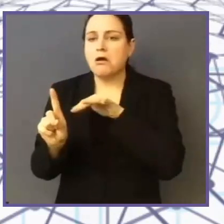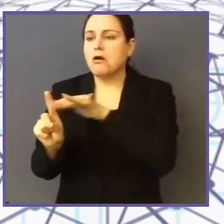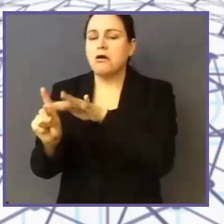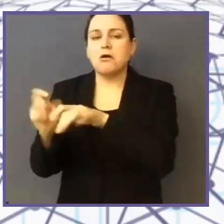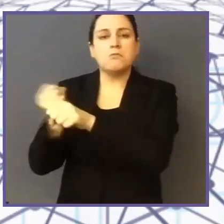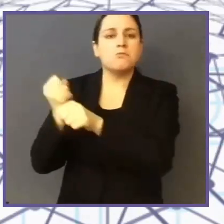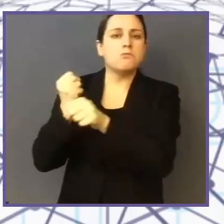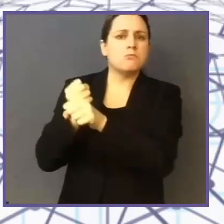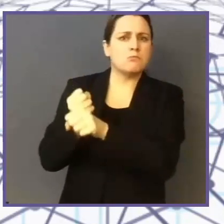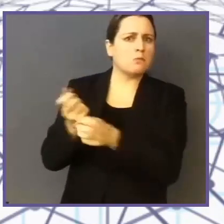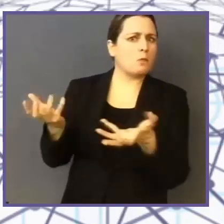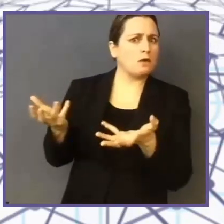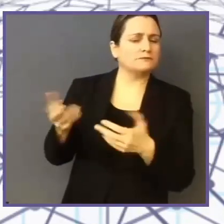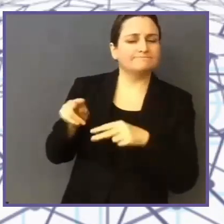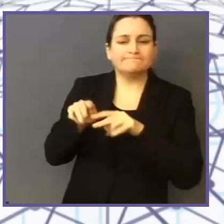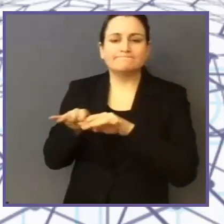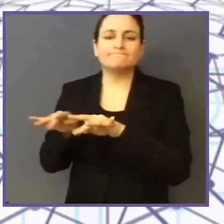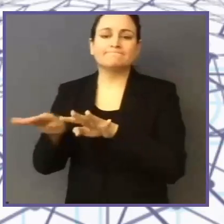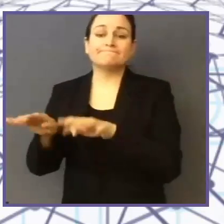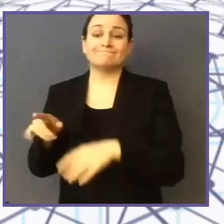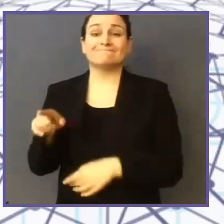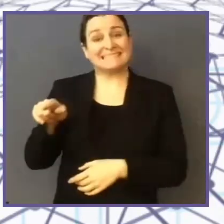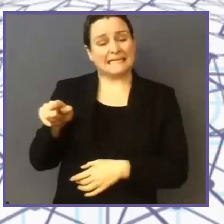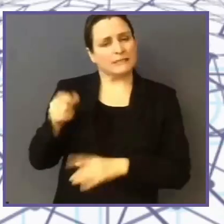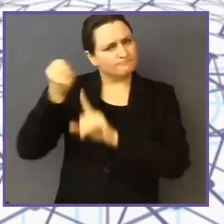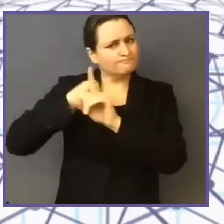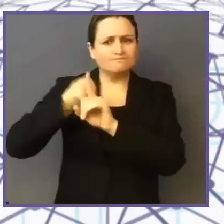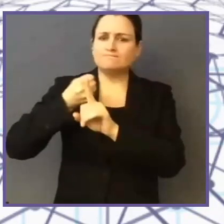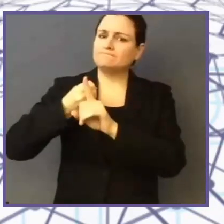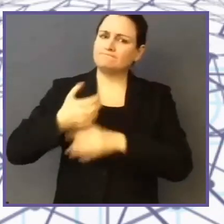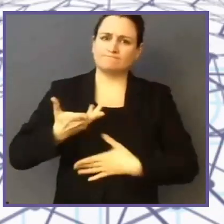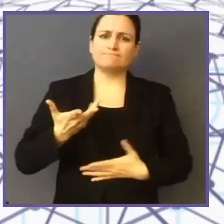all including those who are the most left behind.